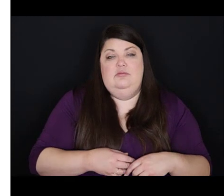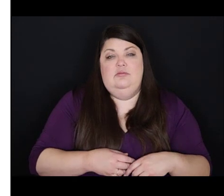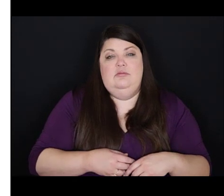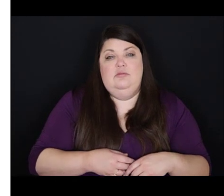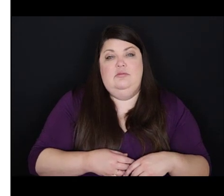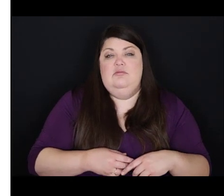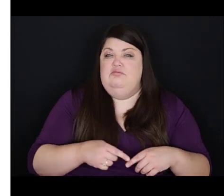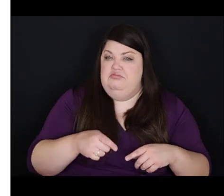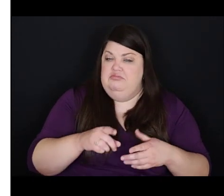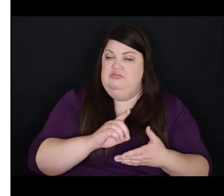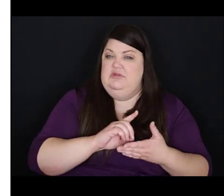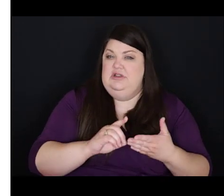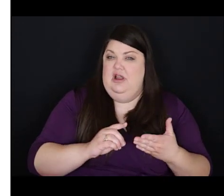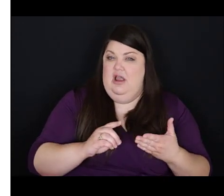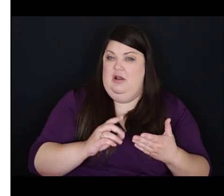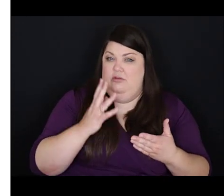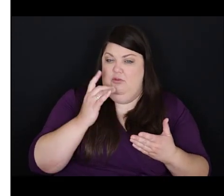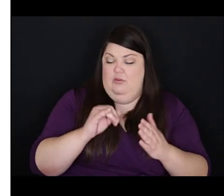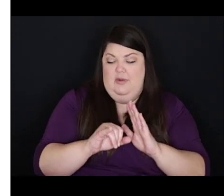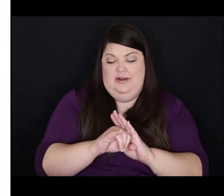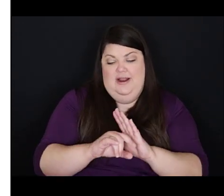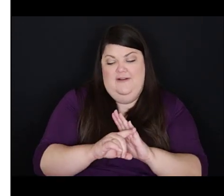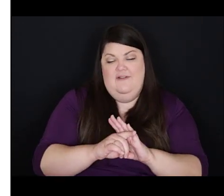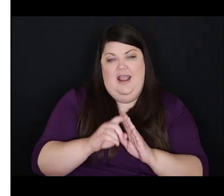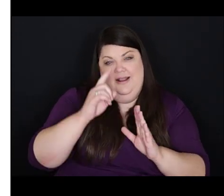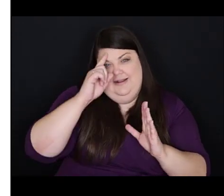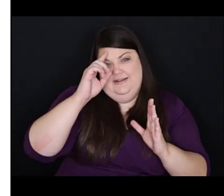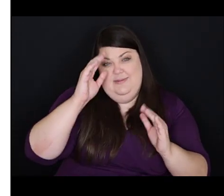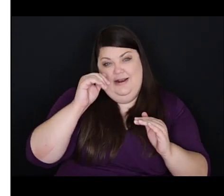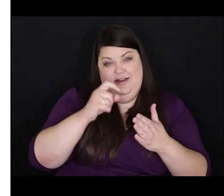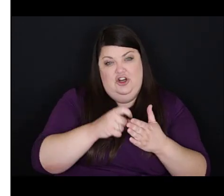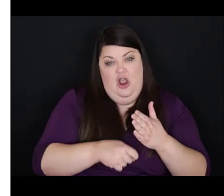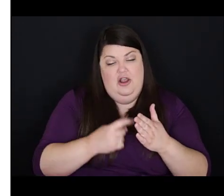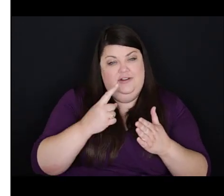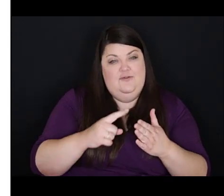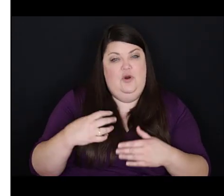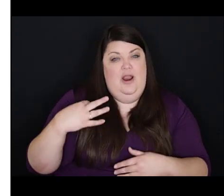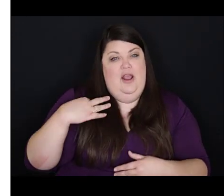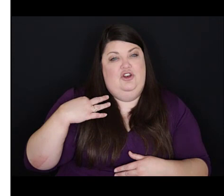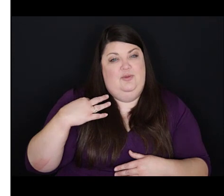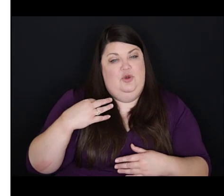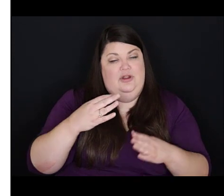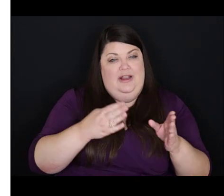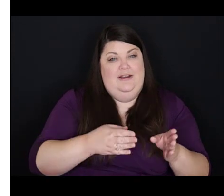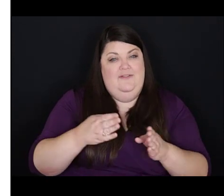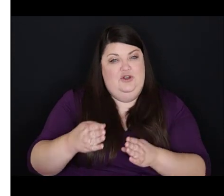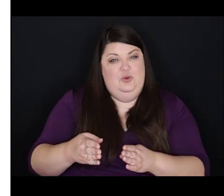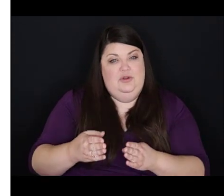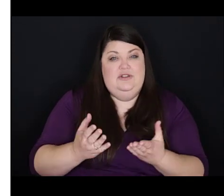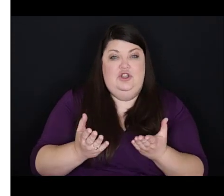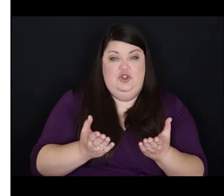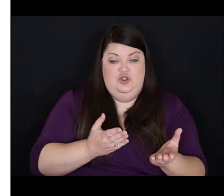designed to identify the expected costs for eligible individuals served using VR funds.